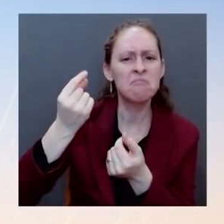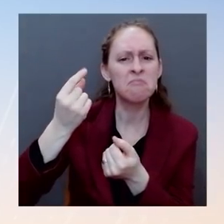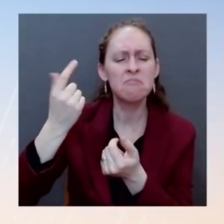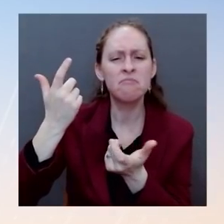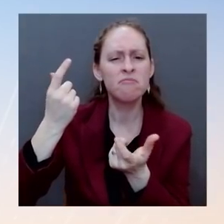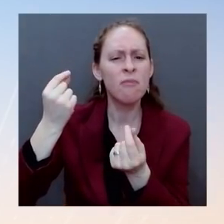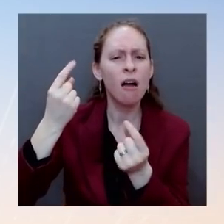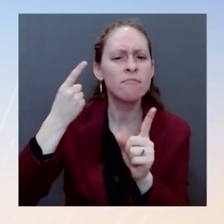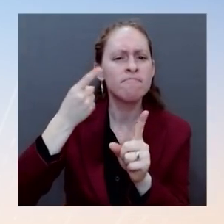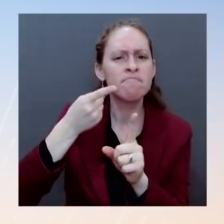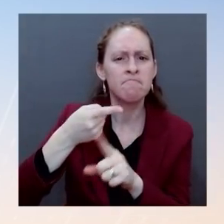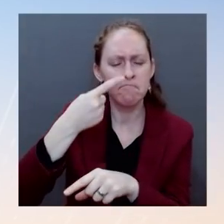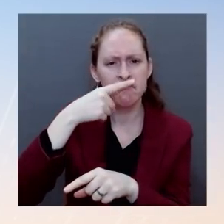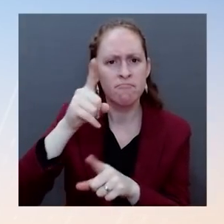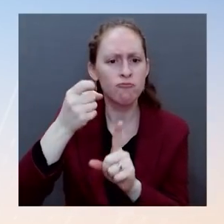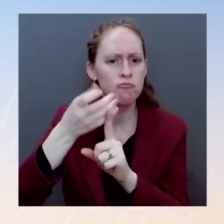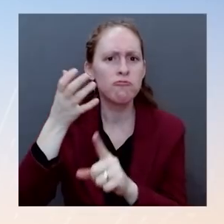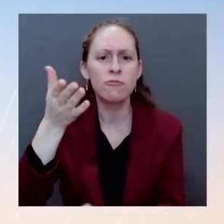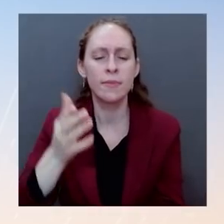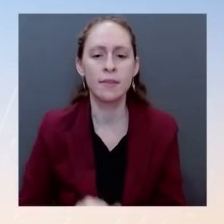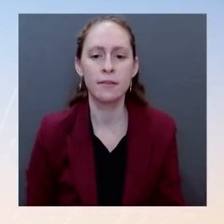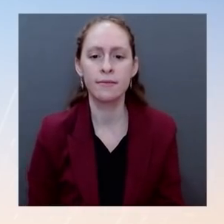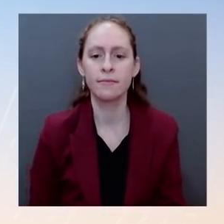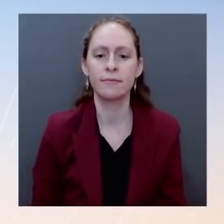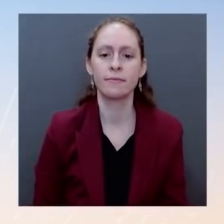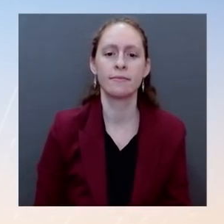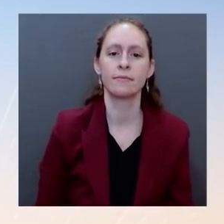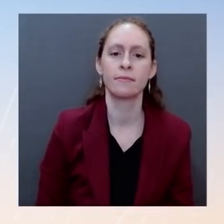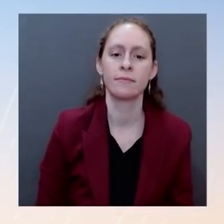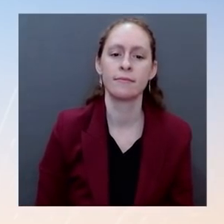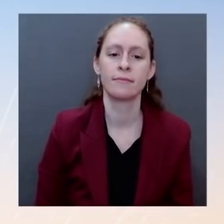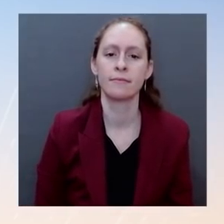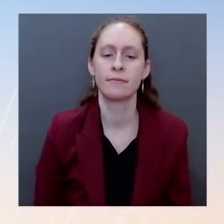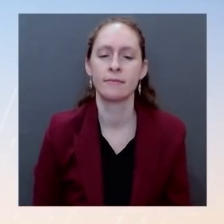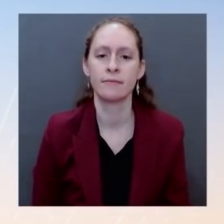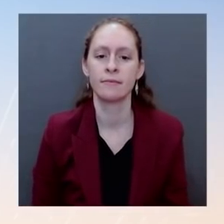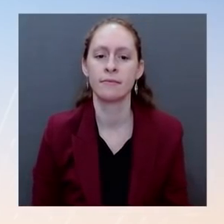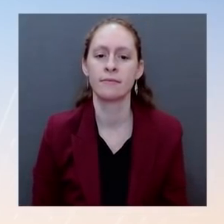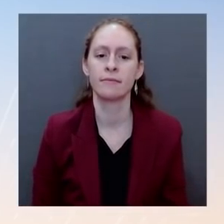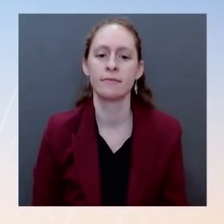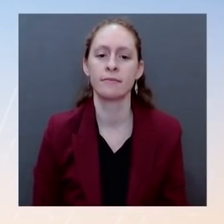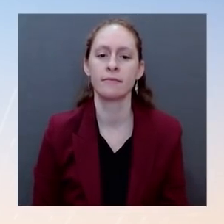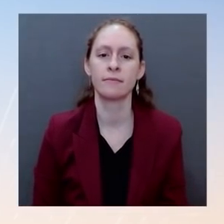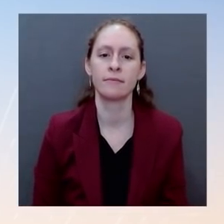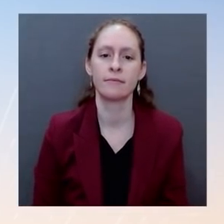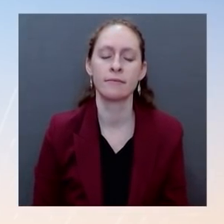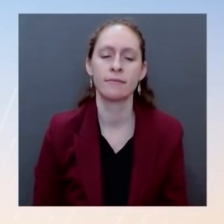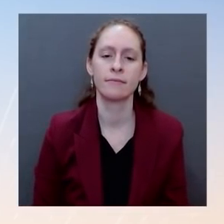at every step in this process and frequently, the President provides updates on how we're building on our capacity -- right?